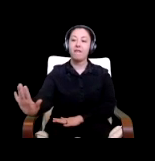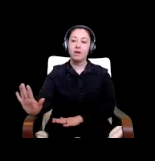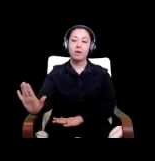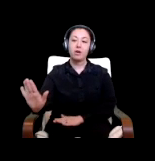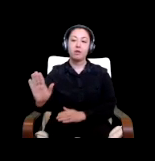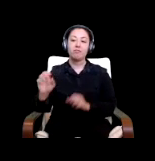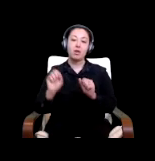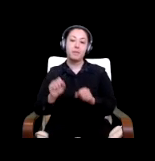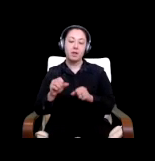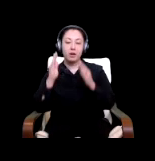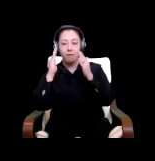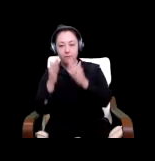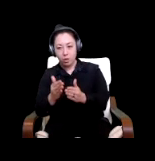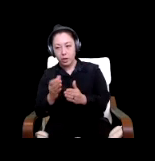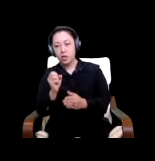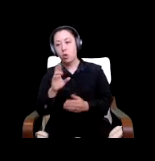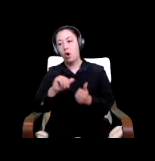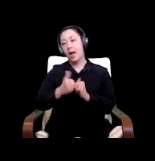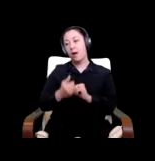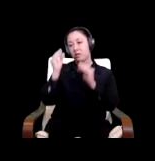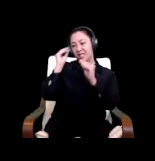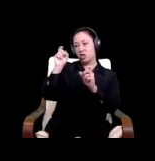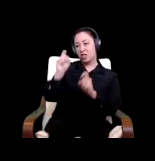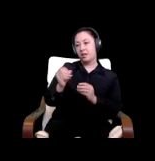they are directly providing.